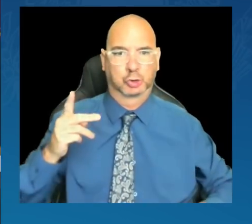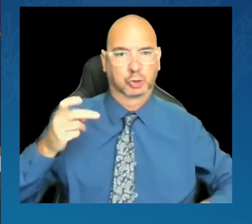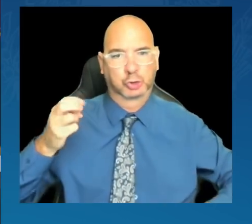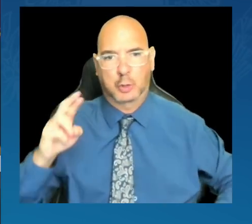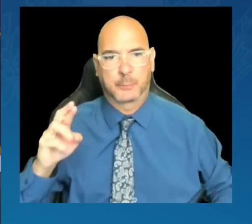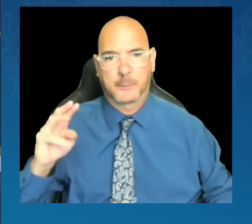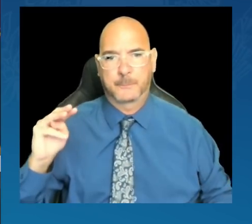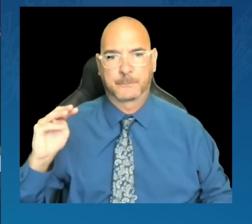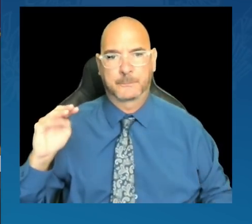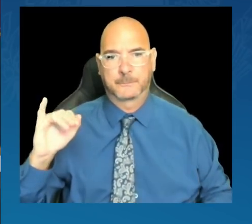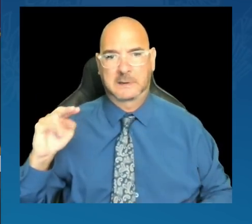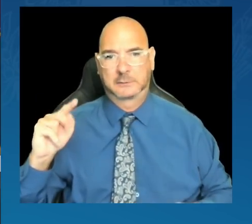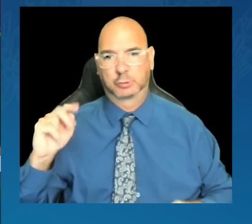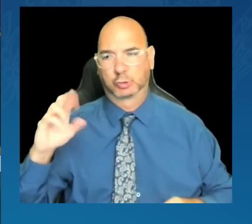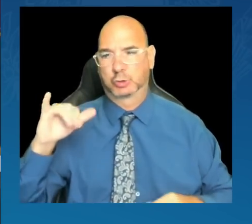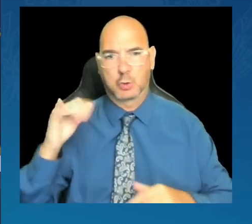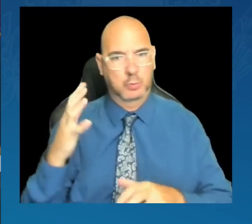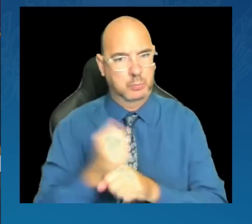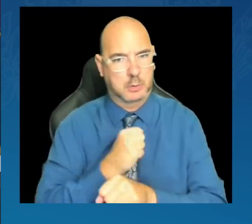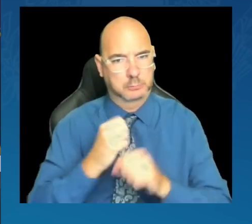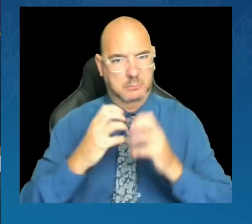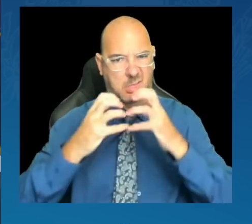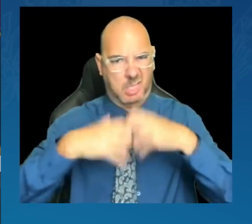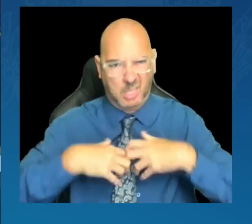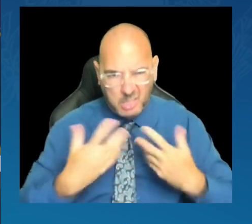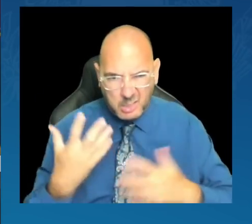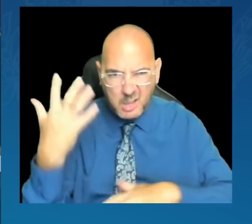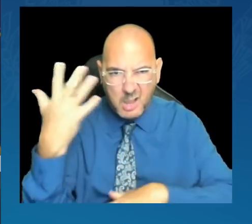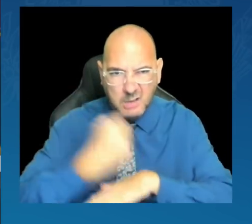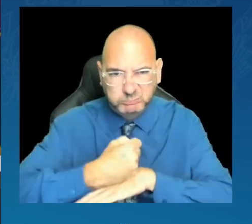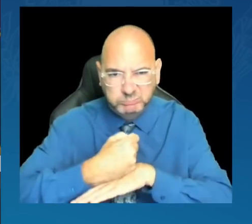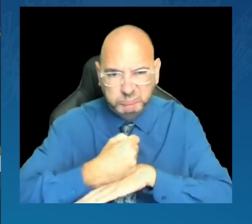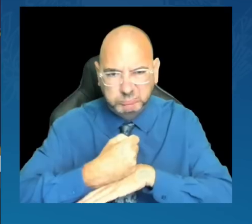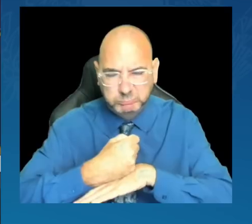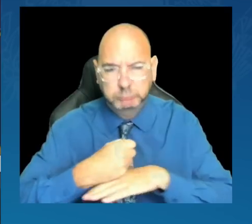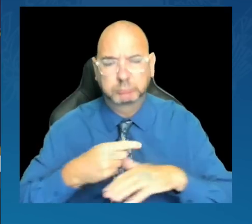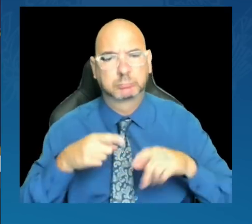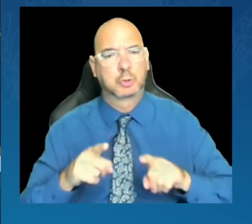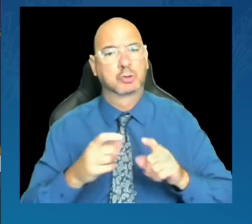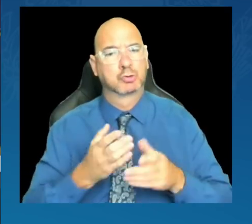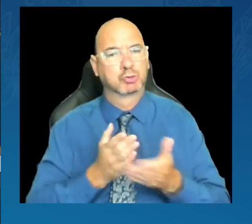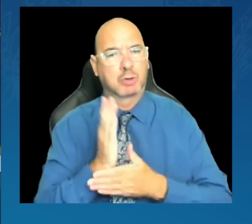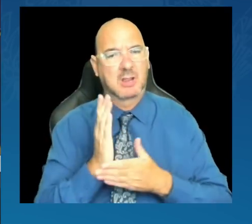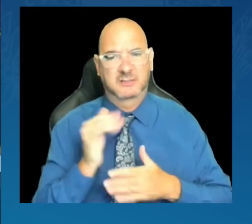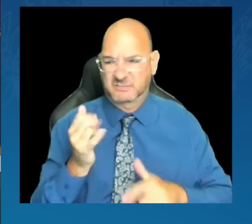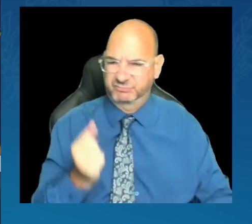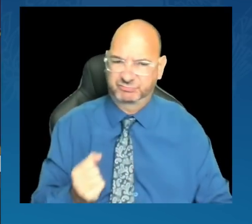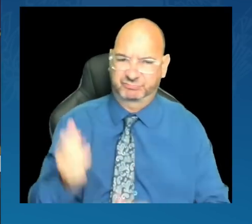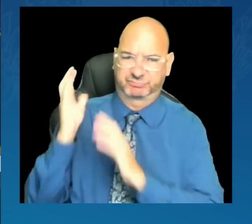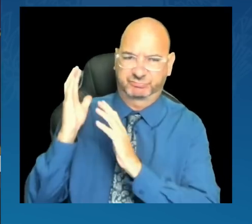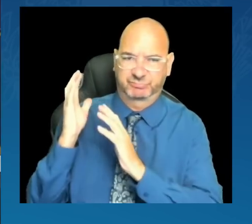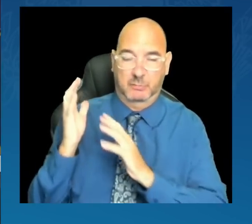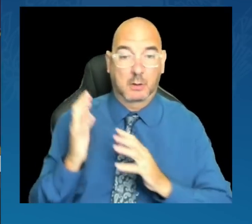by stripping away an important component of health care. This is the beginning of a process that,